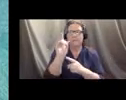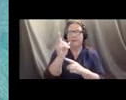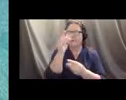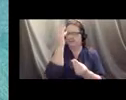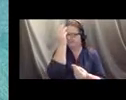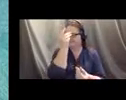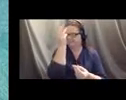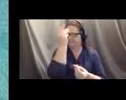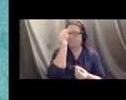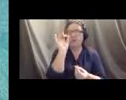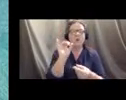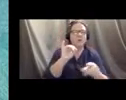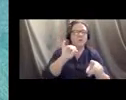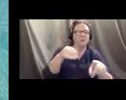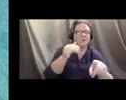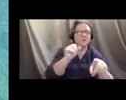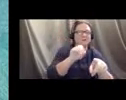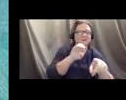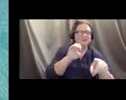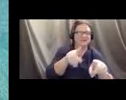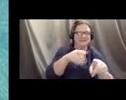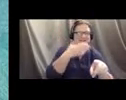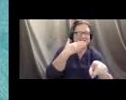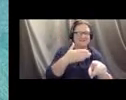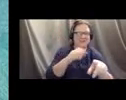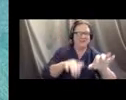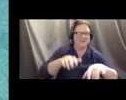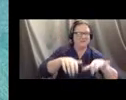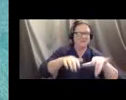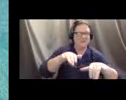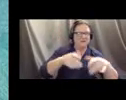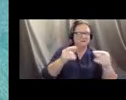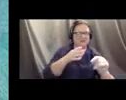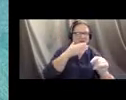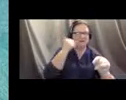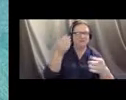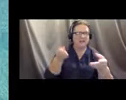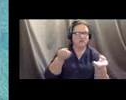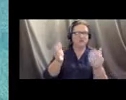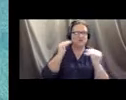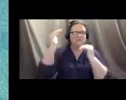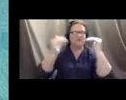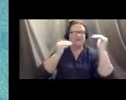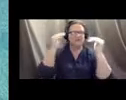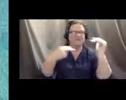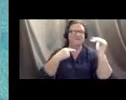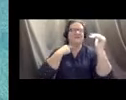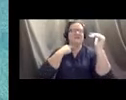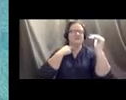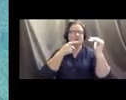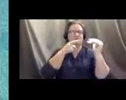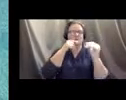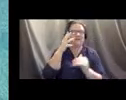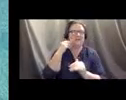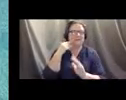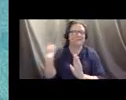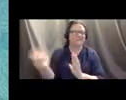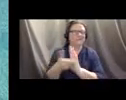you Jesse. You entered that you're trying to better serve adult victims of crime. Yes.